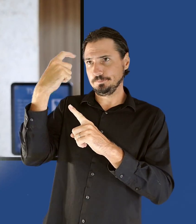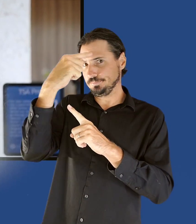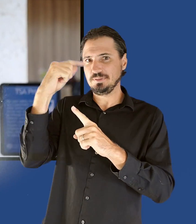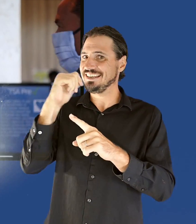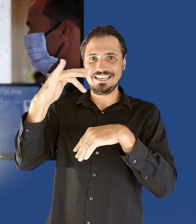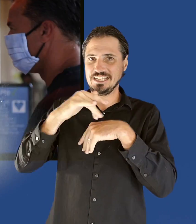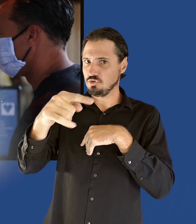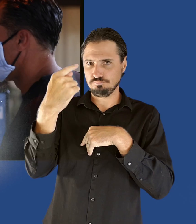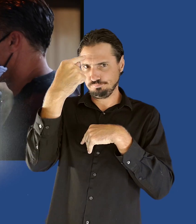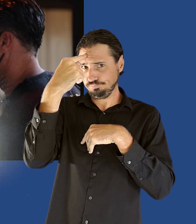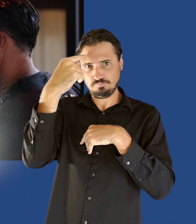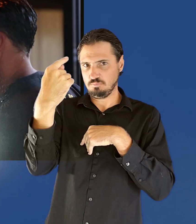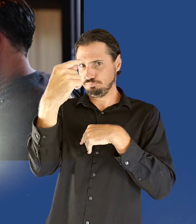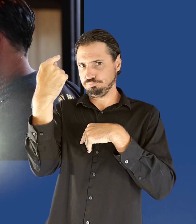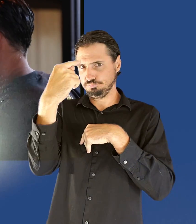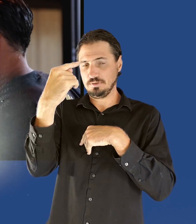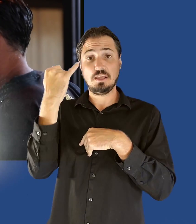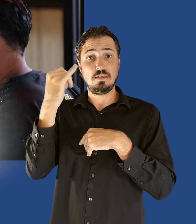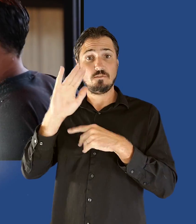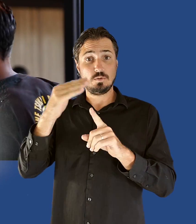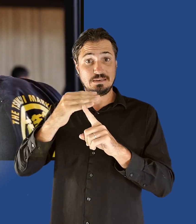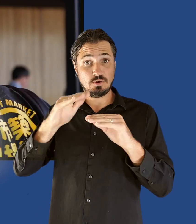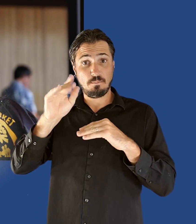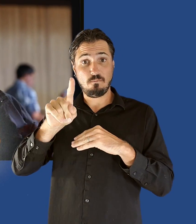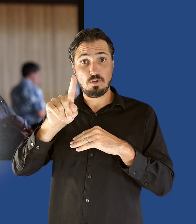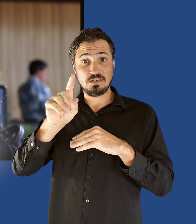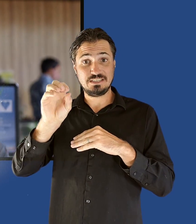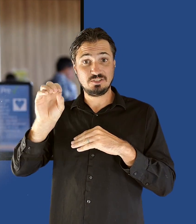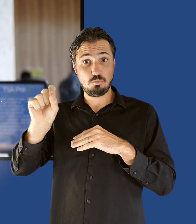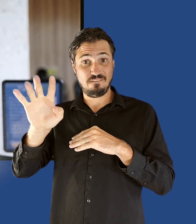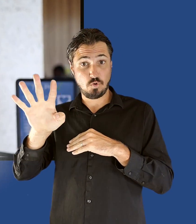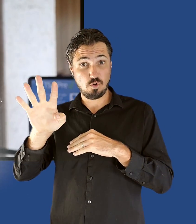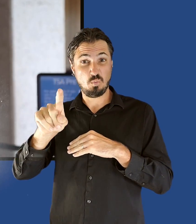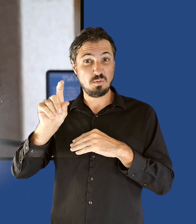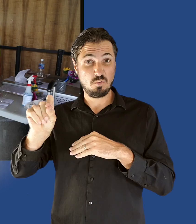If your temperature is higher than 100.4 degrees, you will not be allowed to fly.